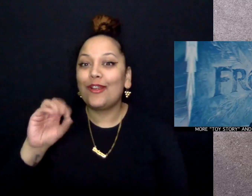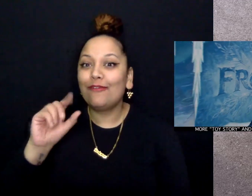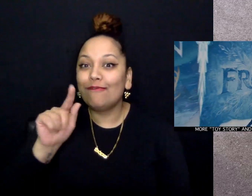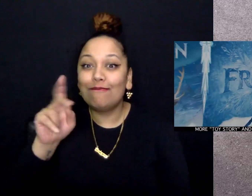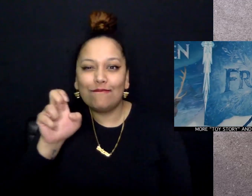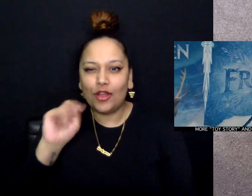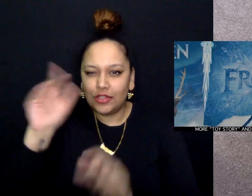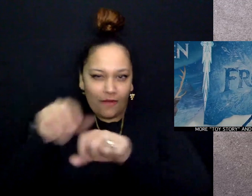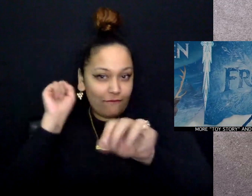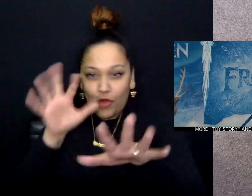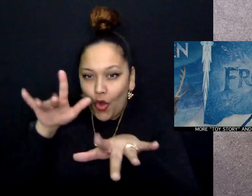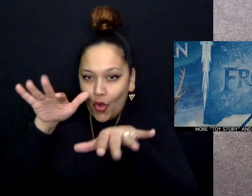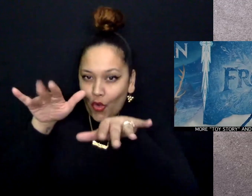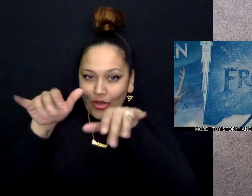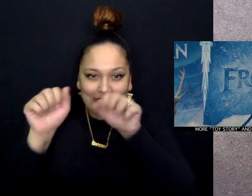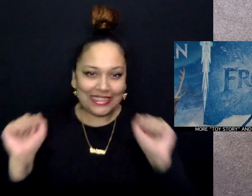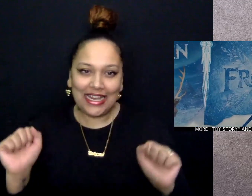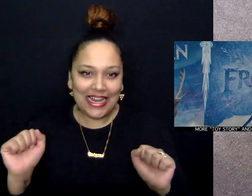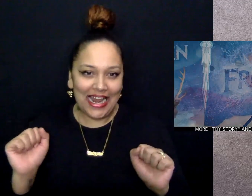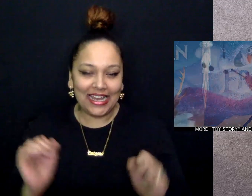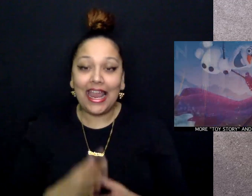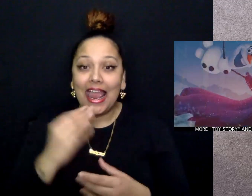have also announced massive layoffs.